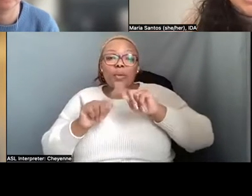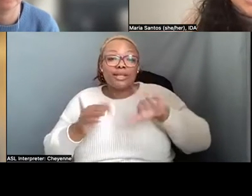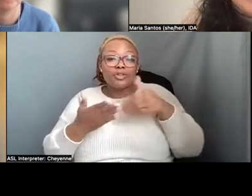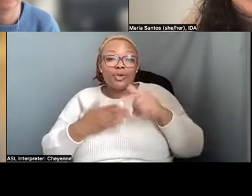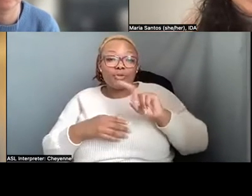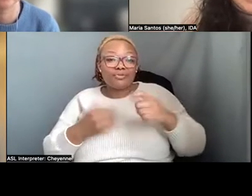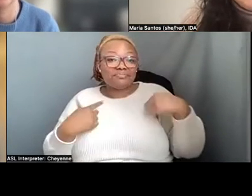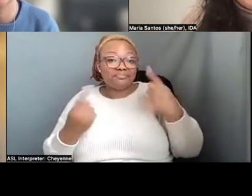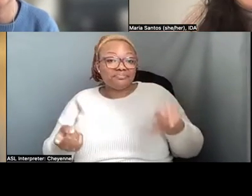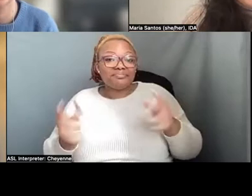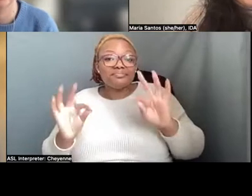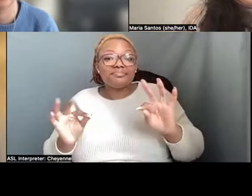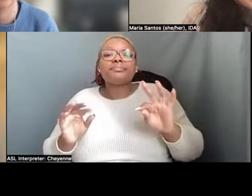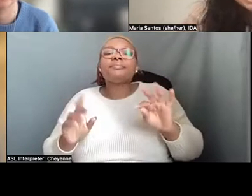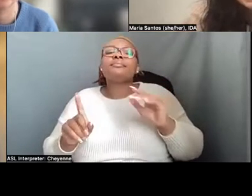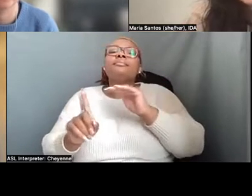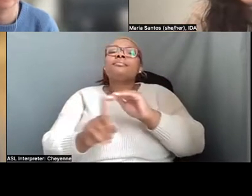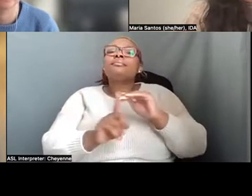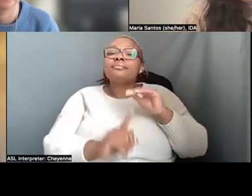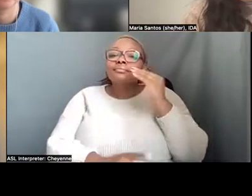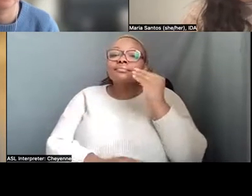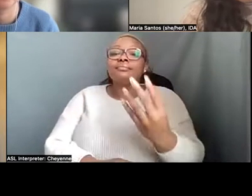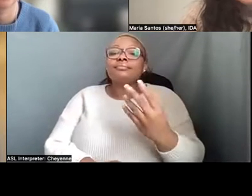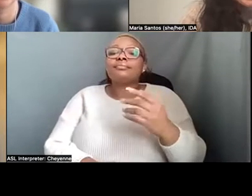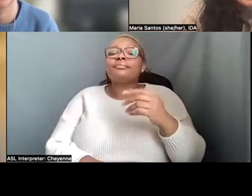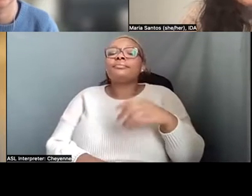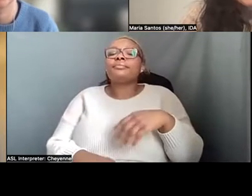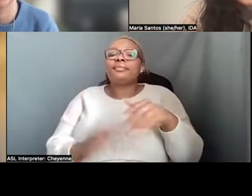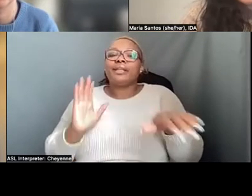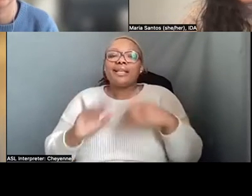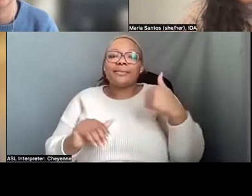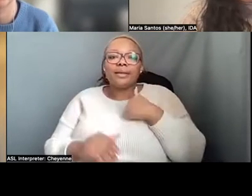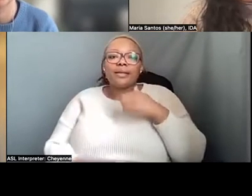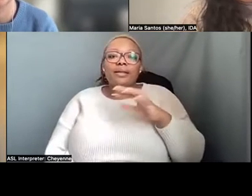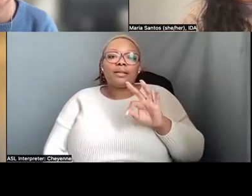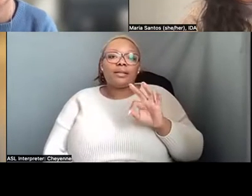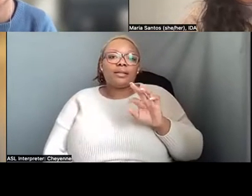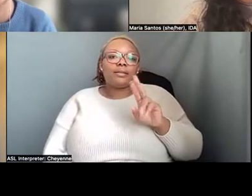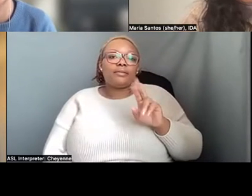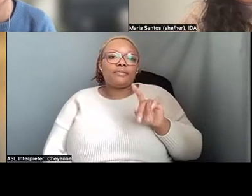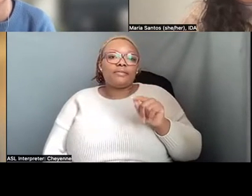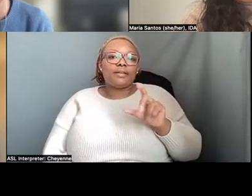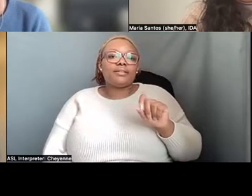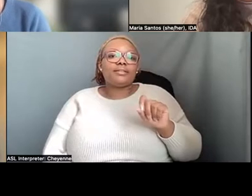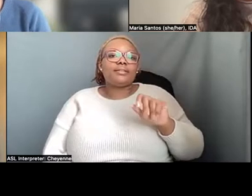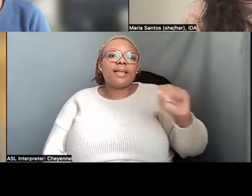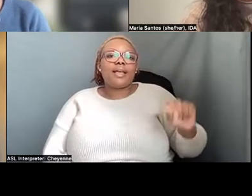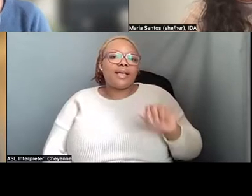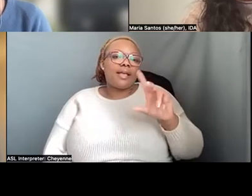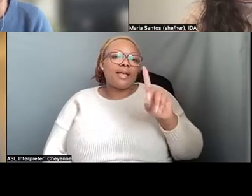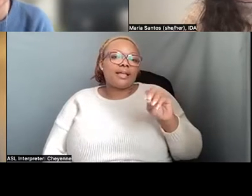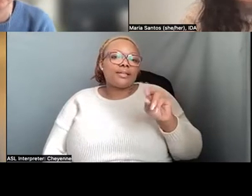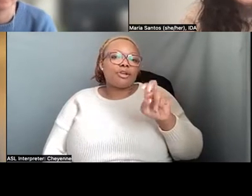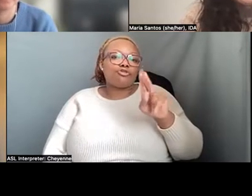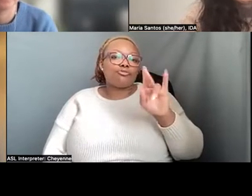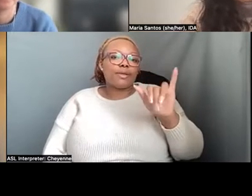As a reminder, please email the funds at funds@documentary.org address if you have any further